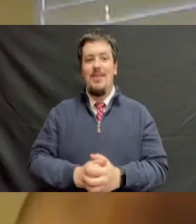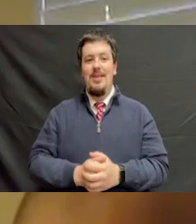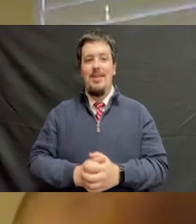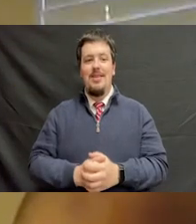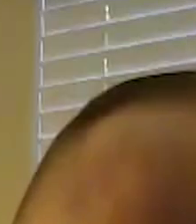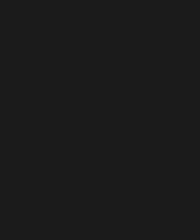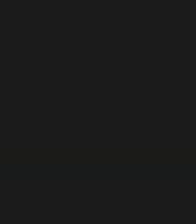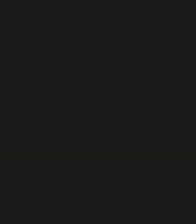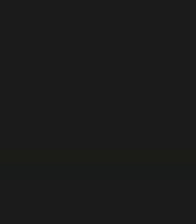[Woman] Congrats.